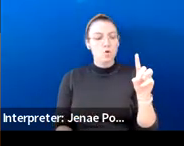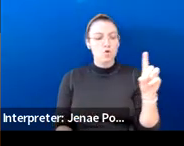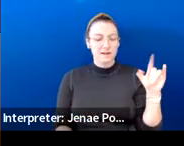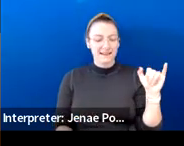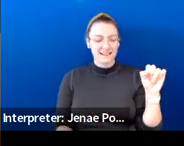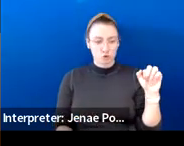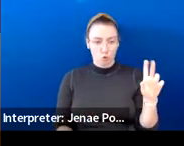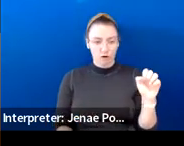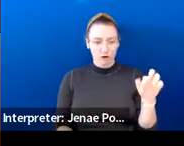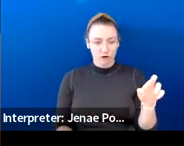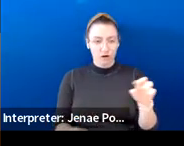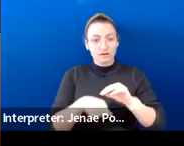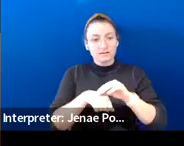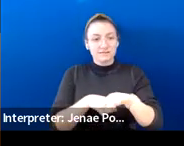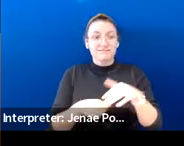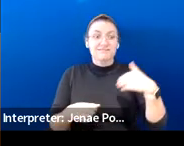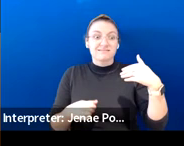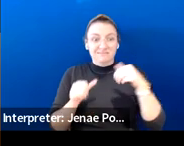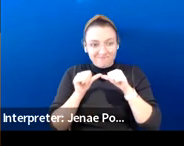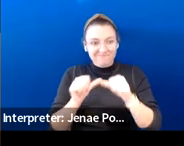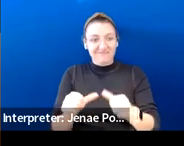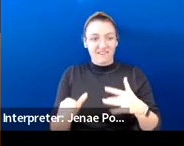It causes a persistent feeling of sadness and loss of interest.